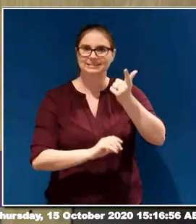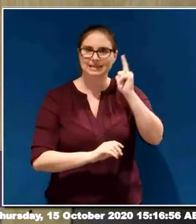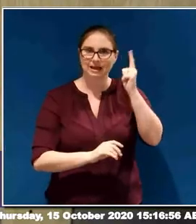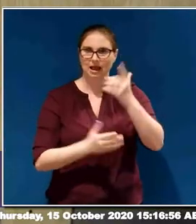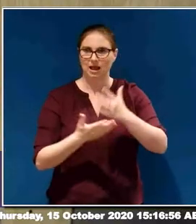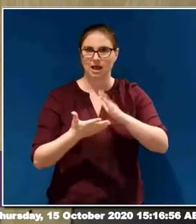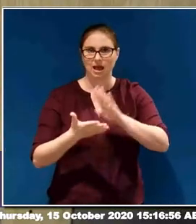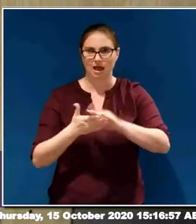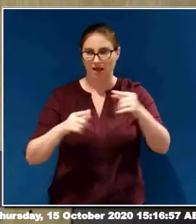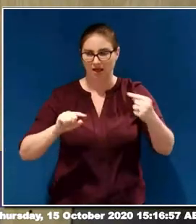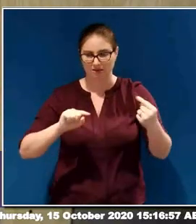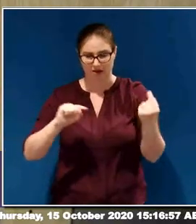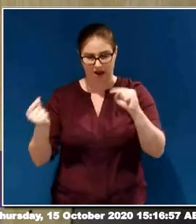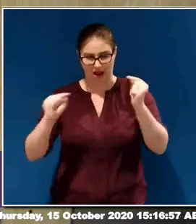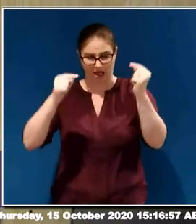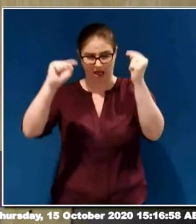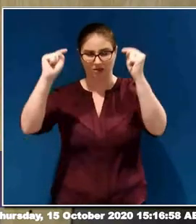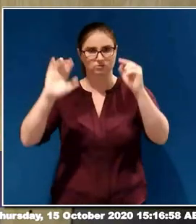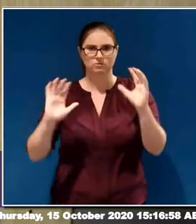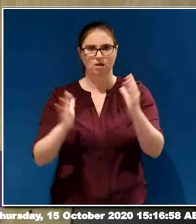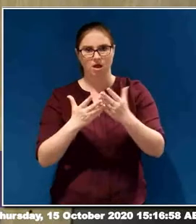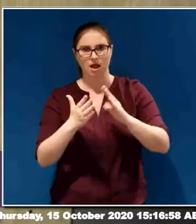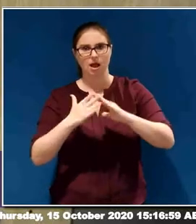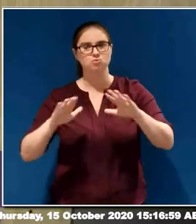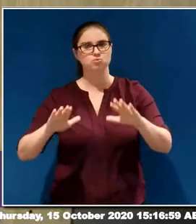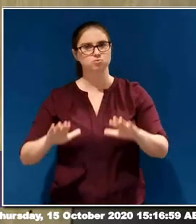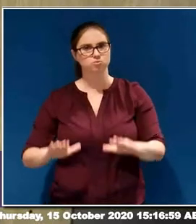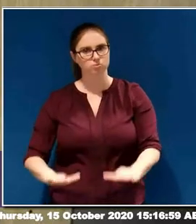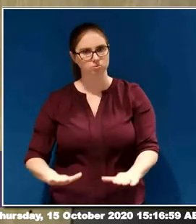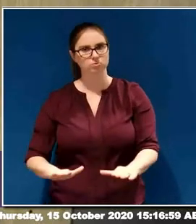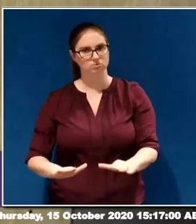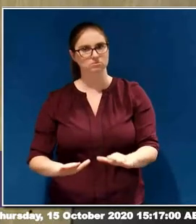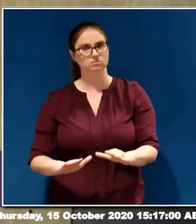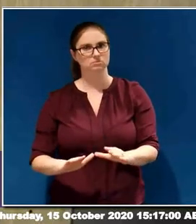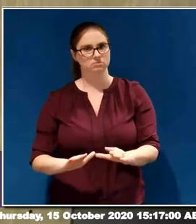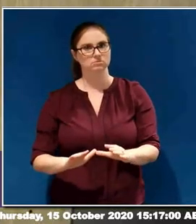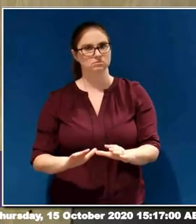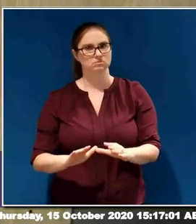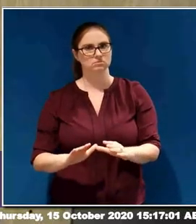conflict results from disengagement and things happening in the classroom, and